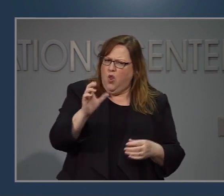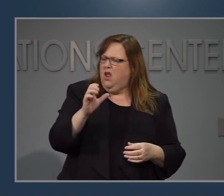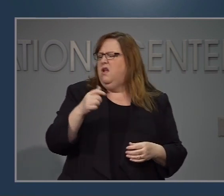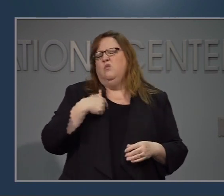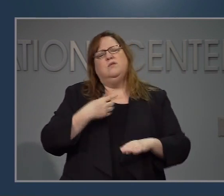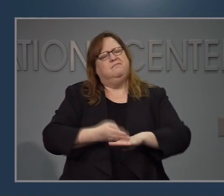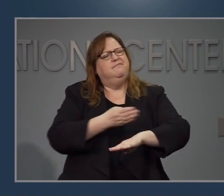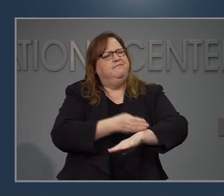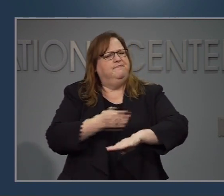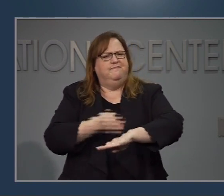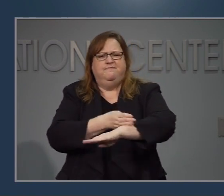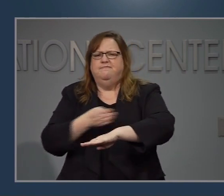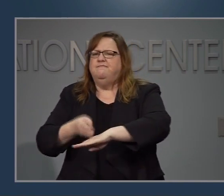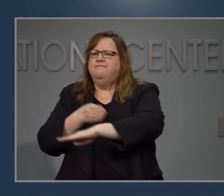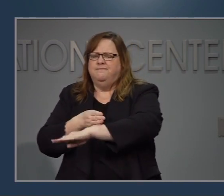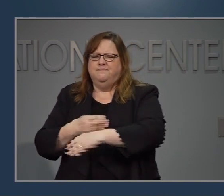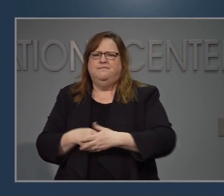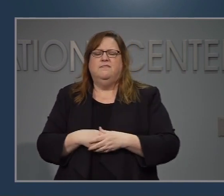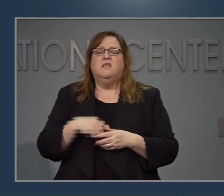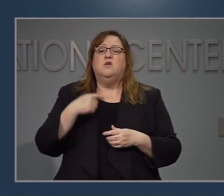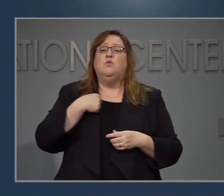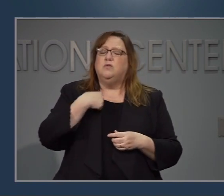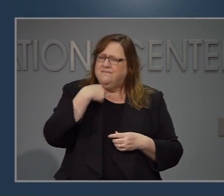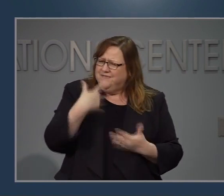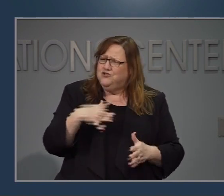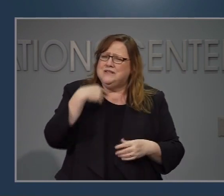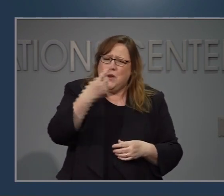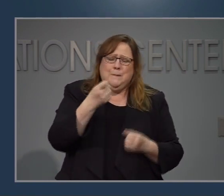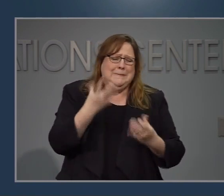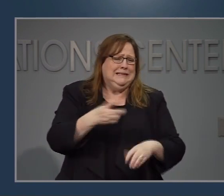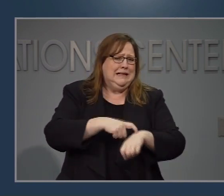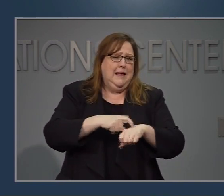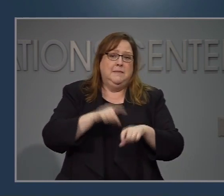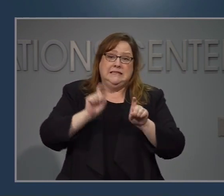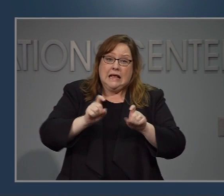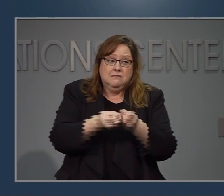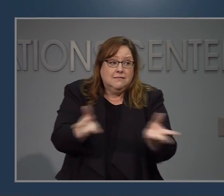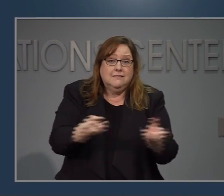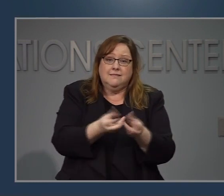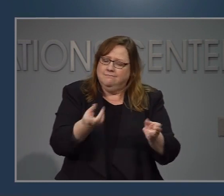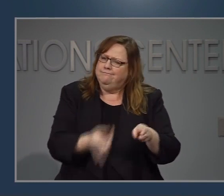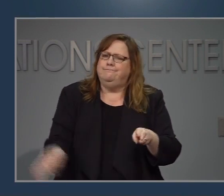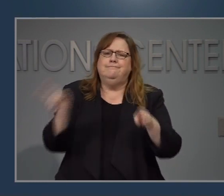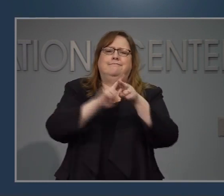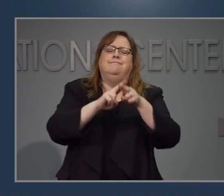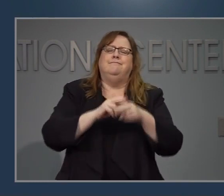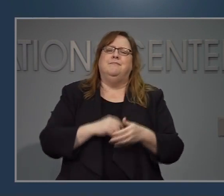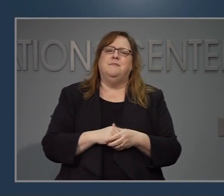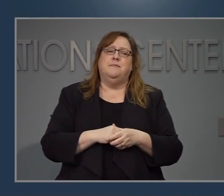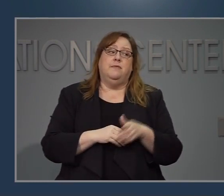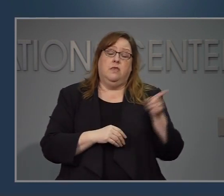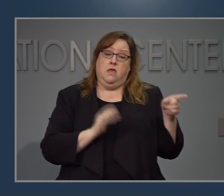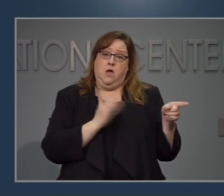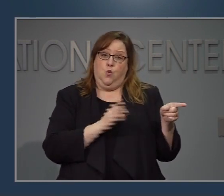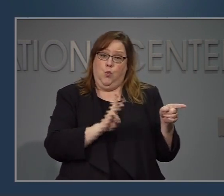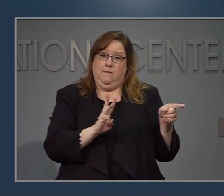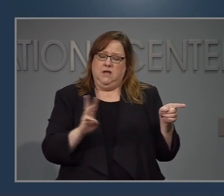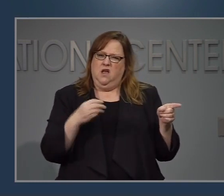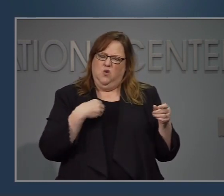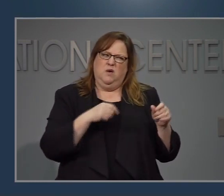THOUGH SO THAT IS VERY GOOD. ALSO GETS A GREEN CHECK. IN TERMS OF HER OTHER CAPABILITIES WE CONTINUE TO SEE GREAT IMPROVEMENTS AS I JUST MENTIONED WE'RE DOING A LOT MORE TESTING AND WE HAVE POSTED